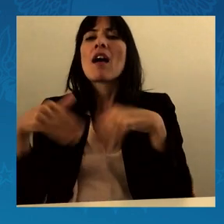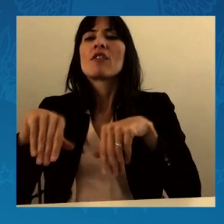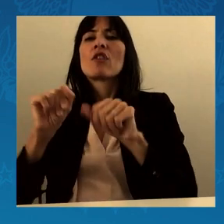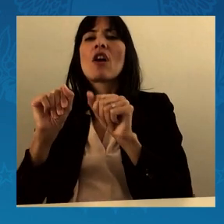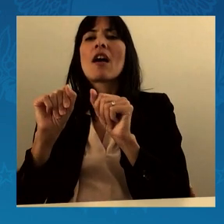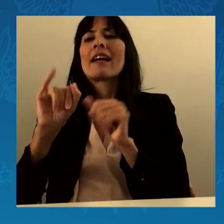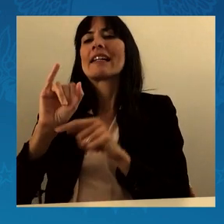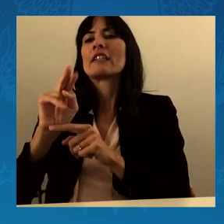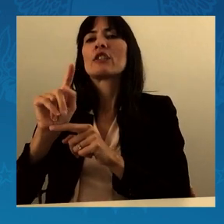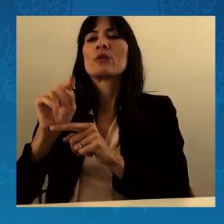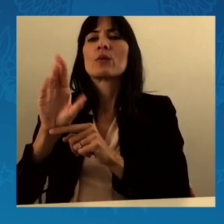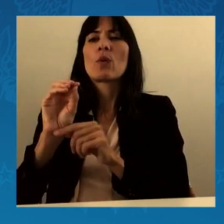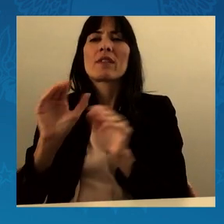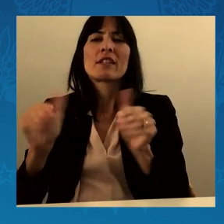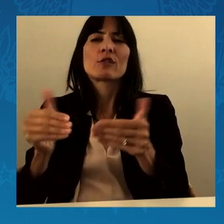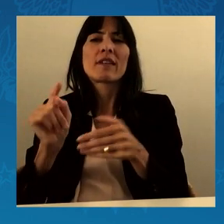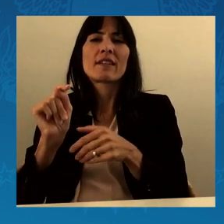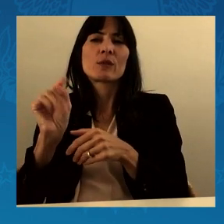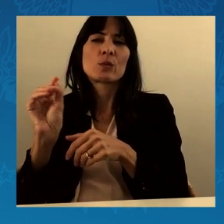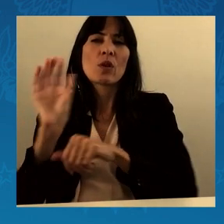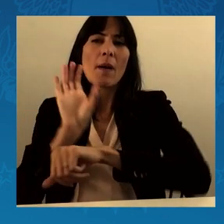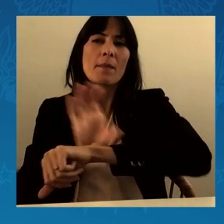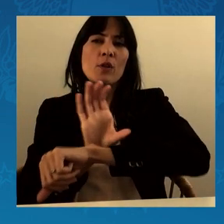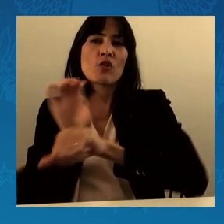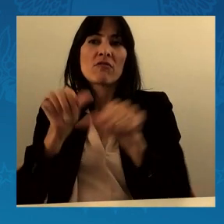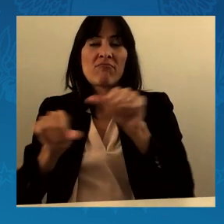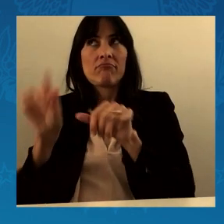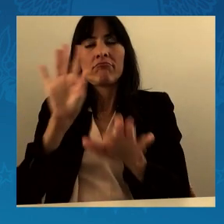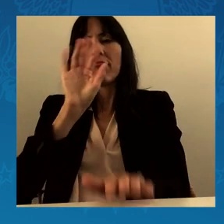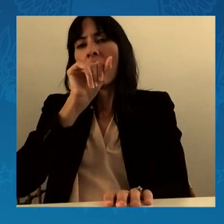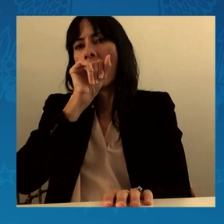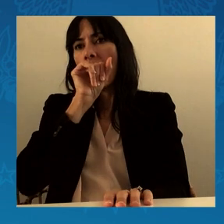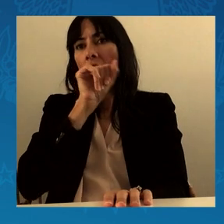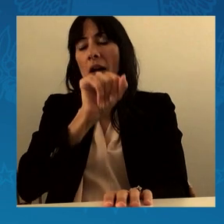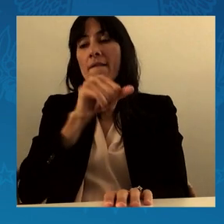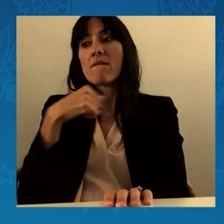And I had a professor in high school that really pushed me. But she responded like there's not a lot of people